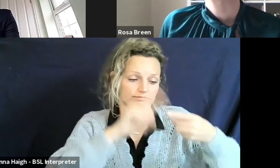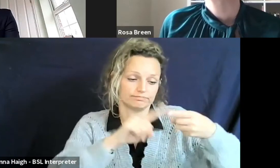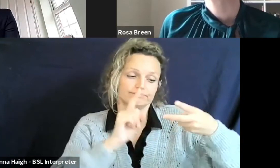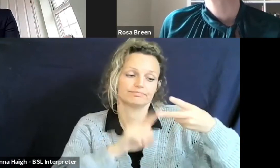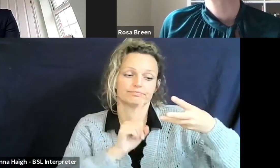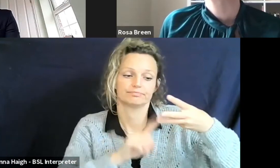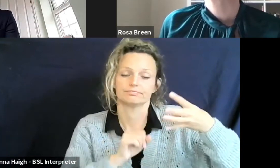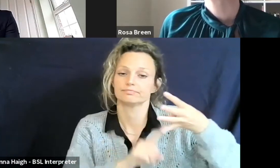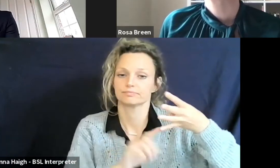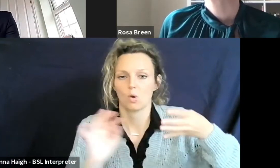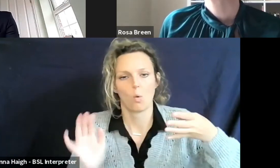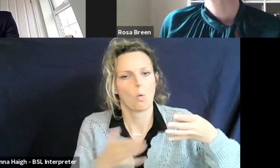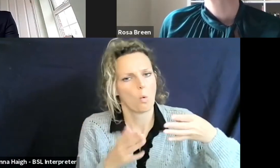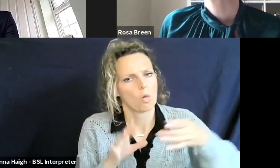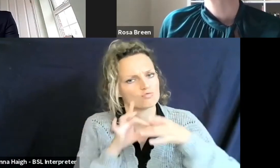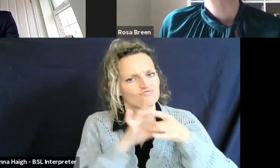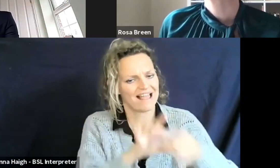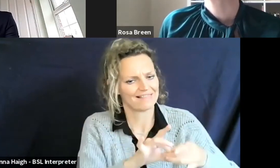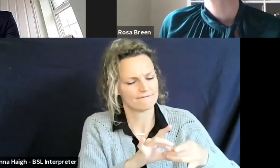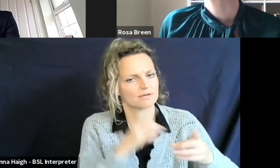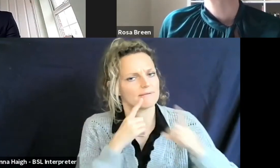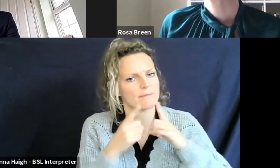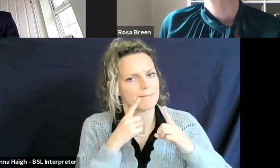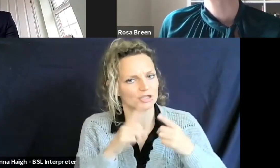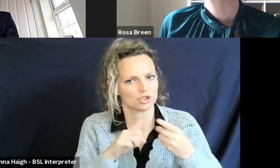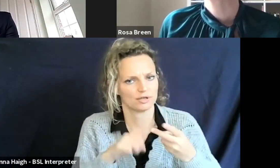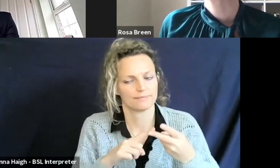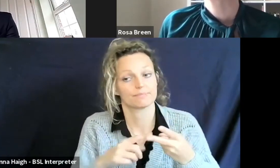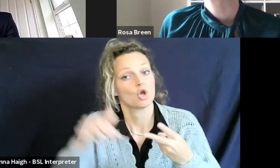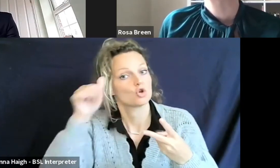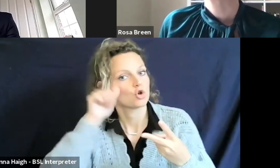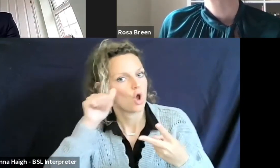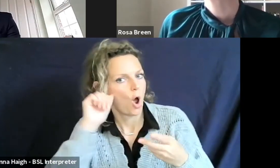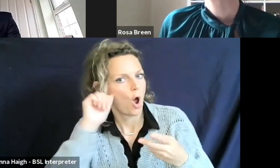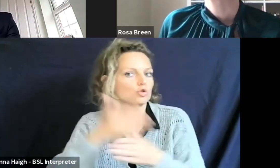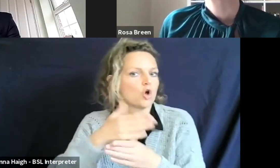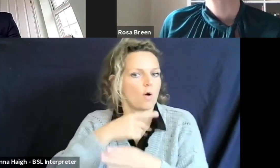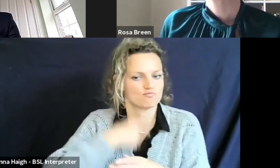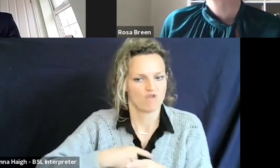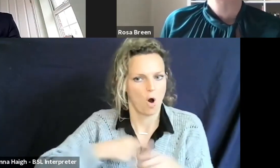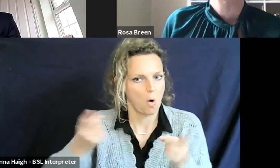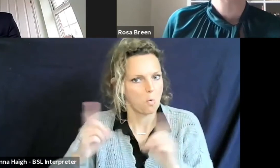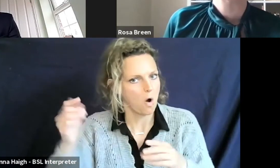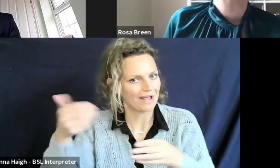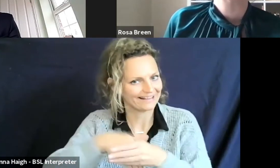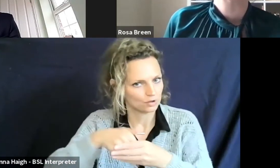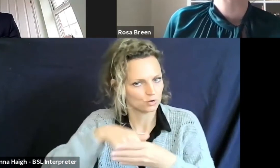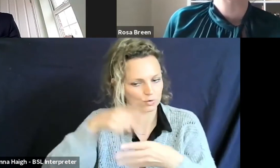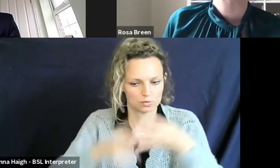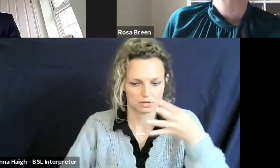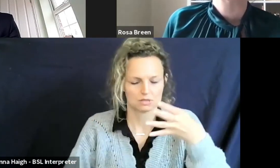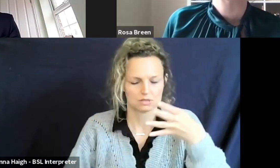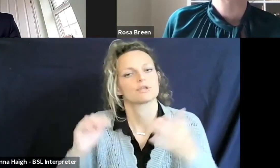I advise against following against any format, if you do this, this is definitely going to get you an interview. As long as you include all the relevant information we are looking for.